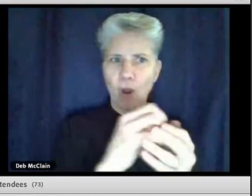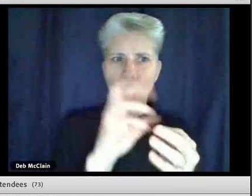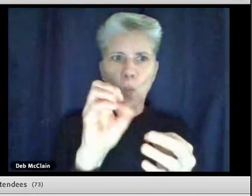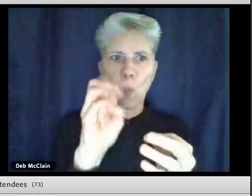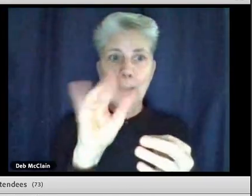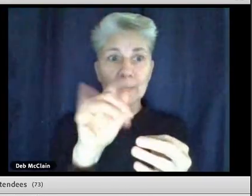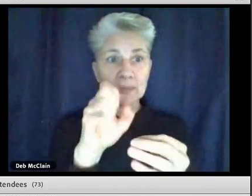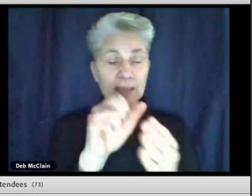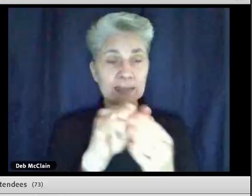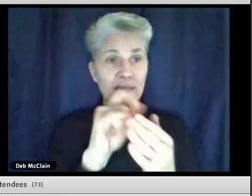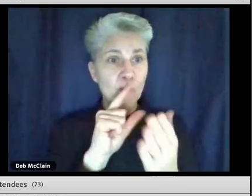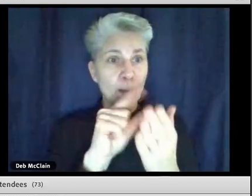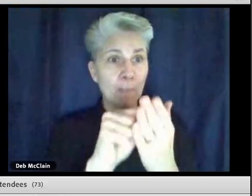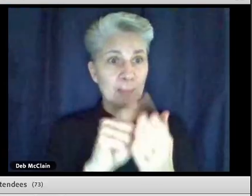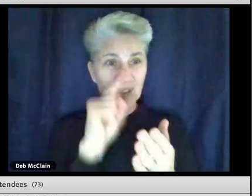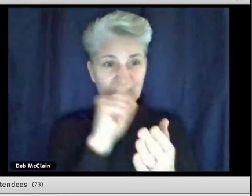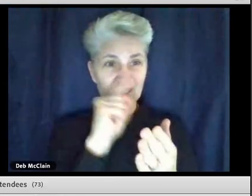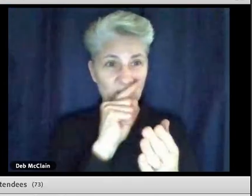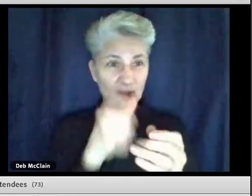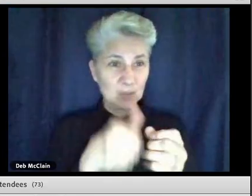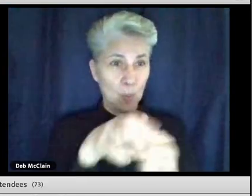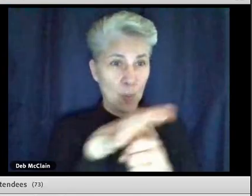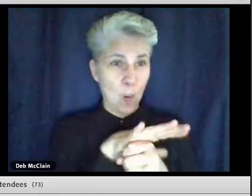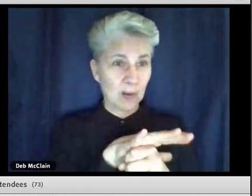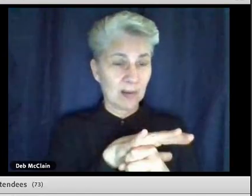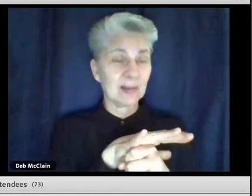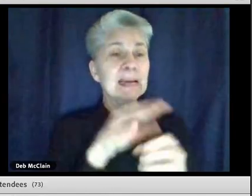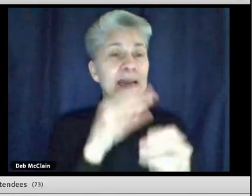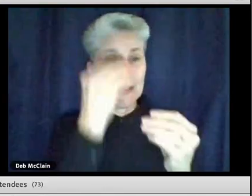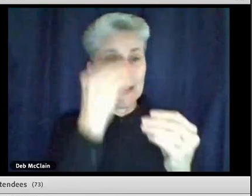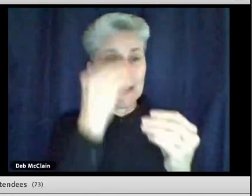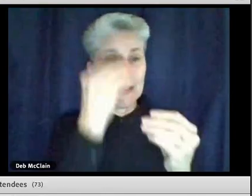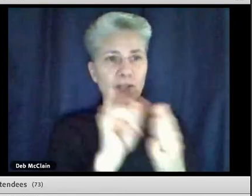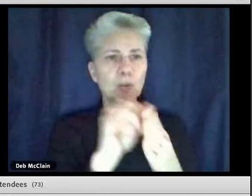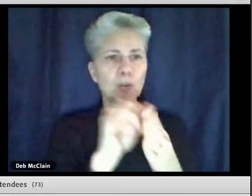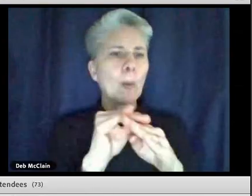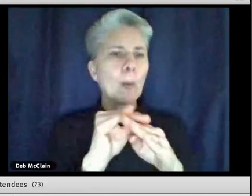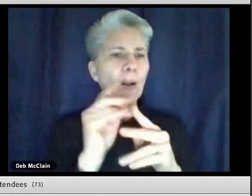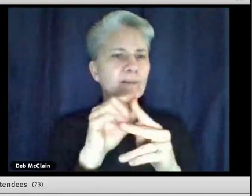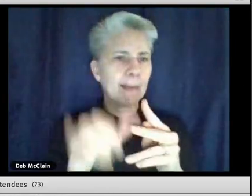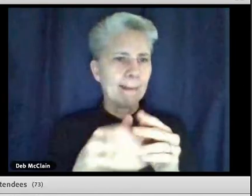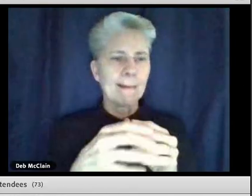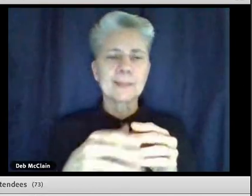What they're doing is, they're gathering all of the websites that are publishing false coronavirus information